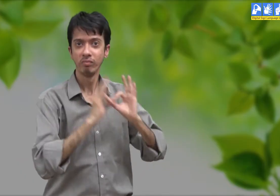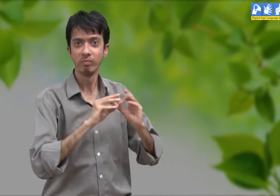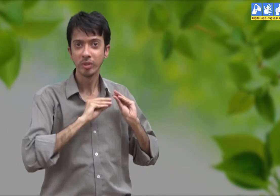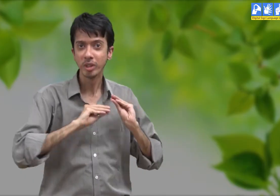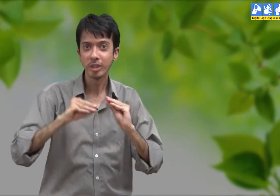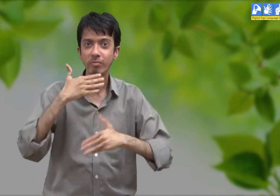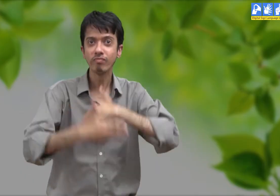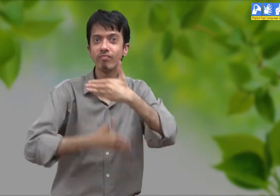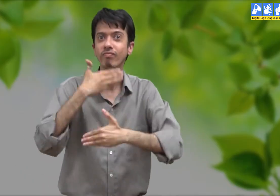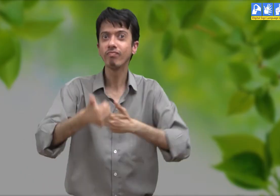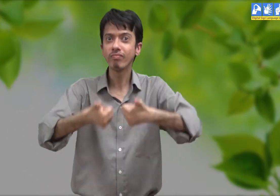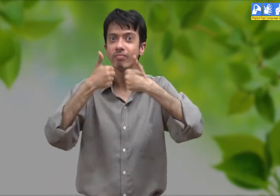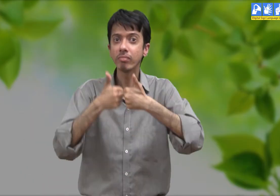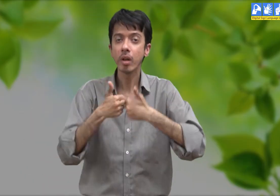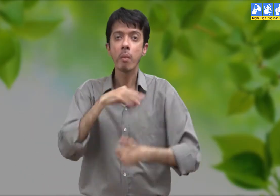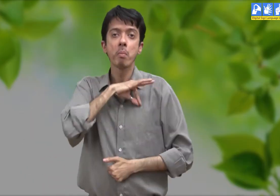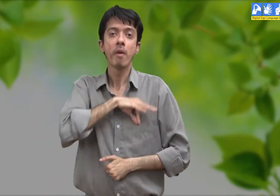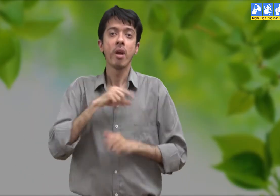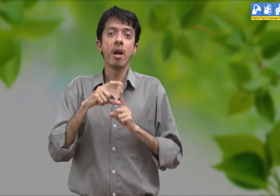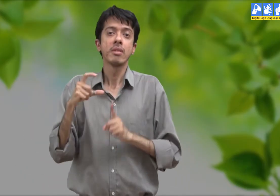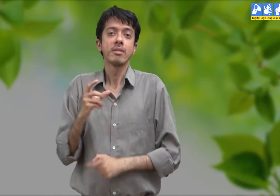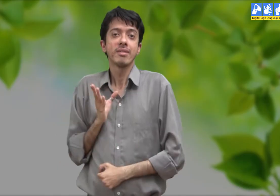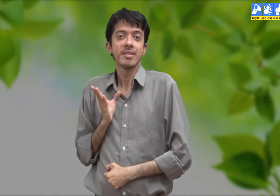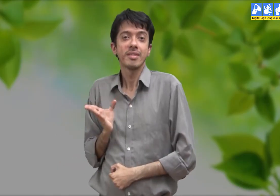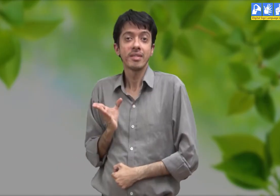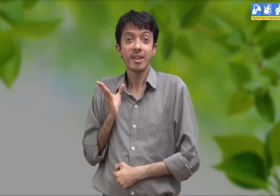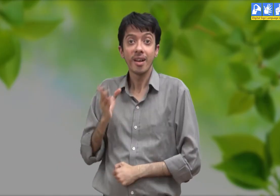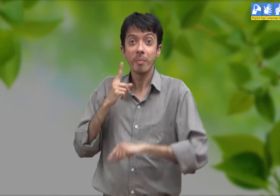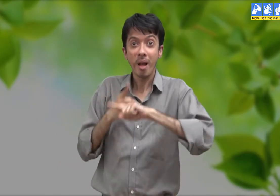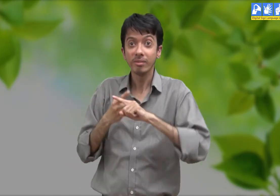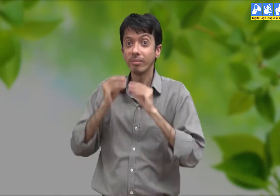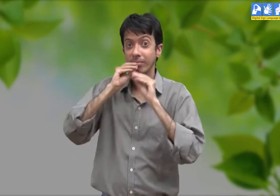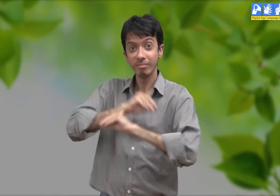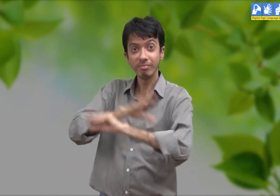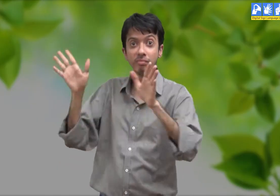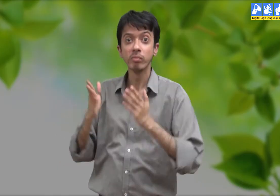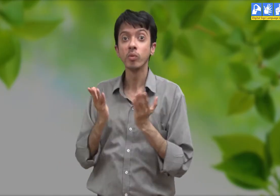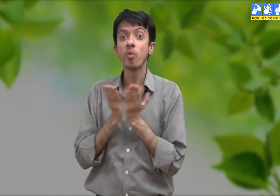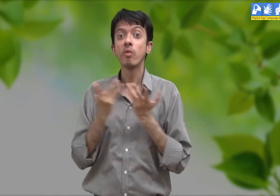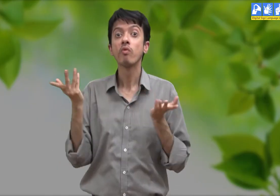It is also an achievement of the local administration and a feather in the cap for the local administration